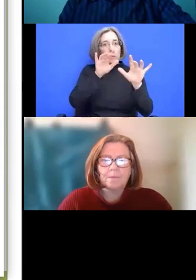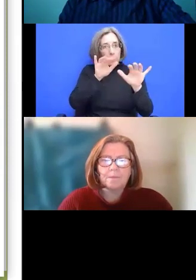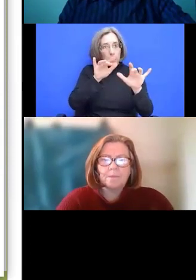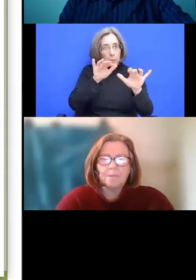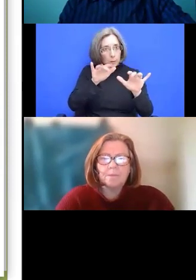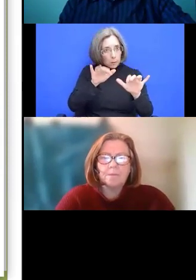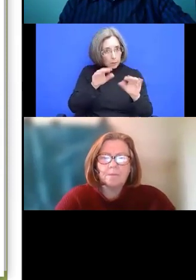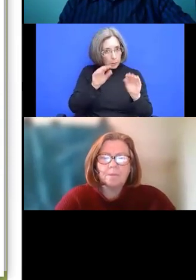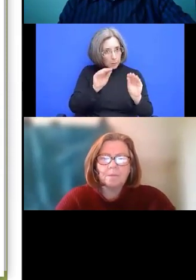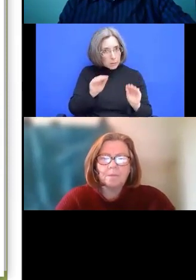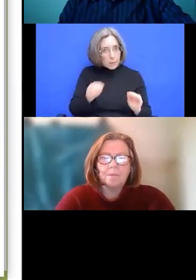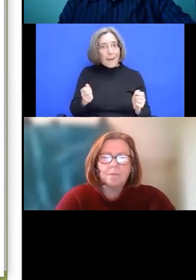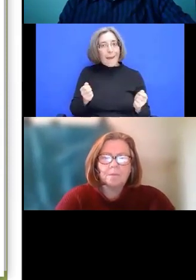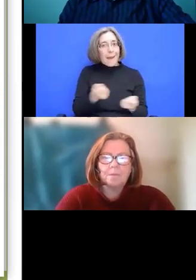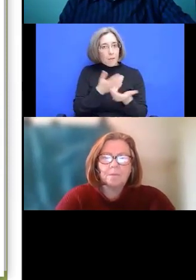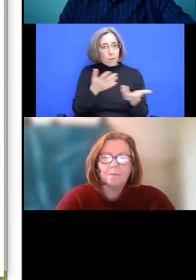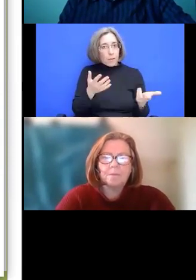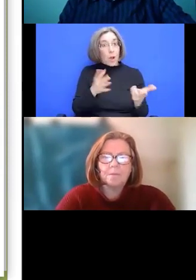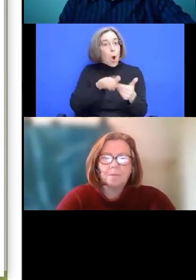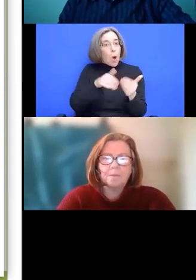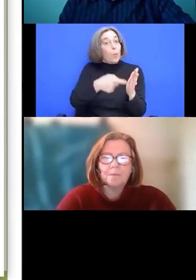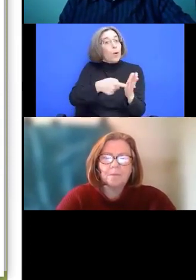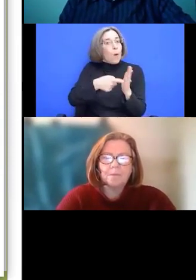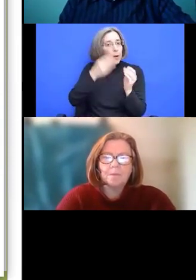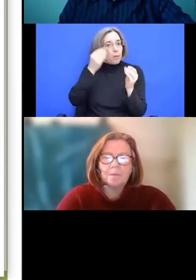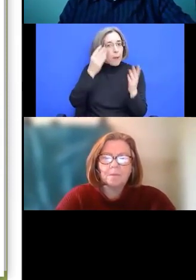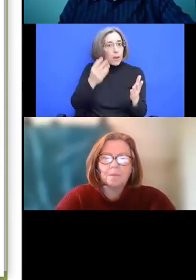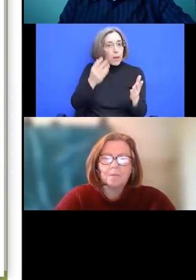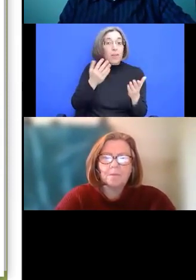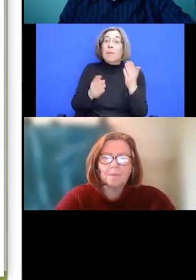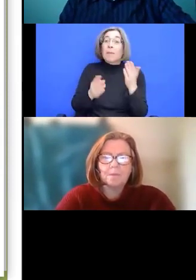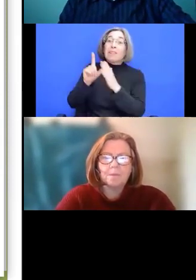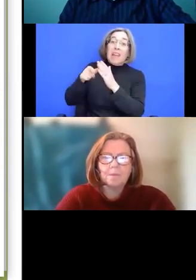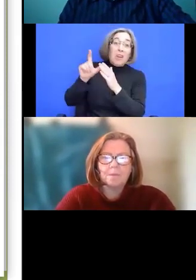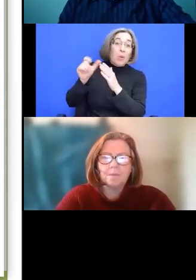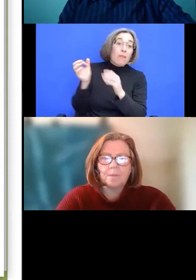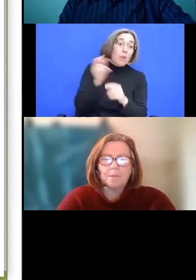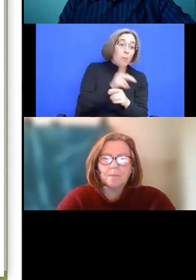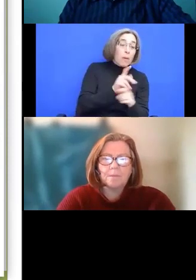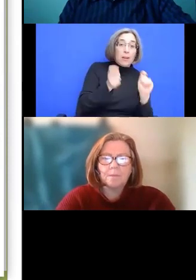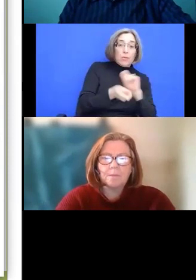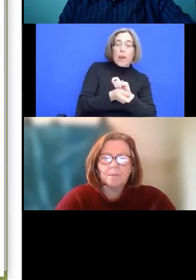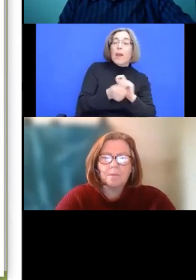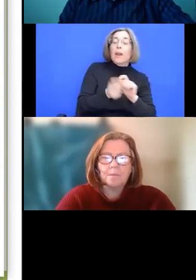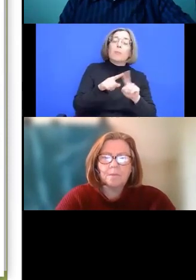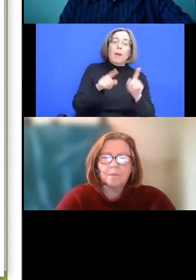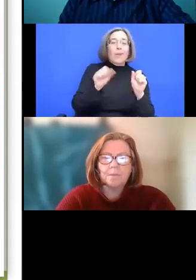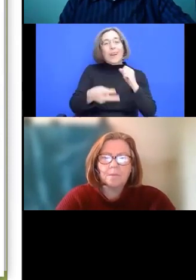as much as possible that is required, even if you have to go back and change it later. Then at least you can save all that information